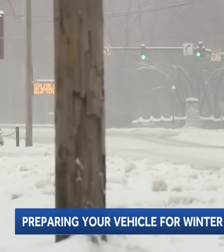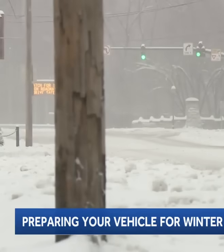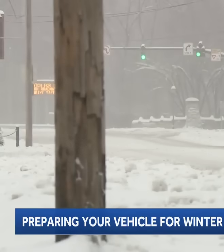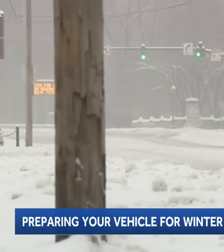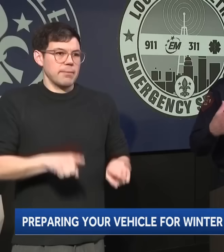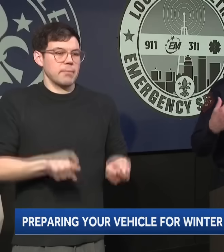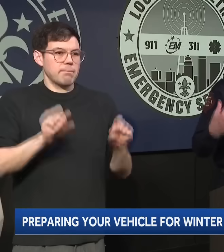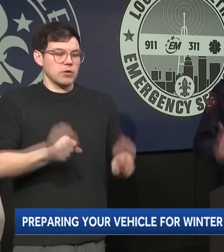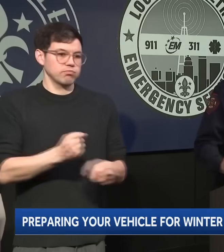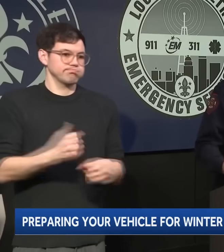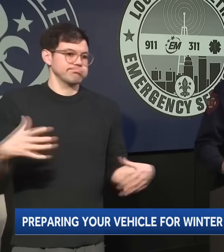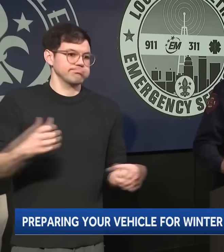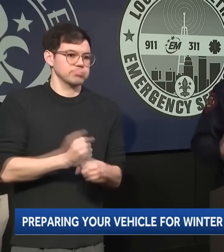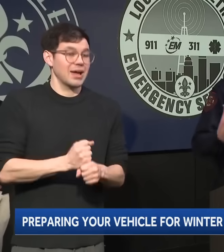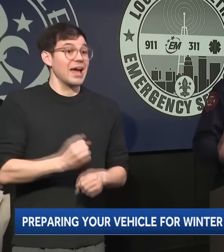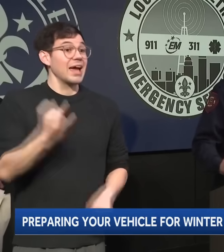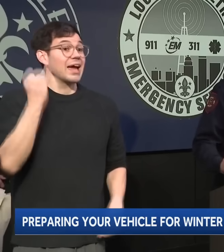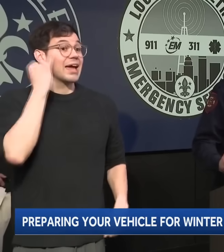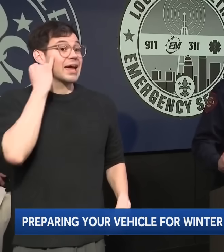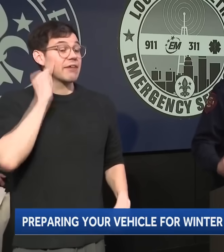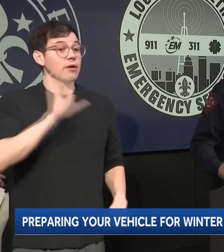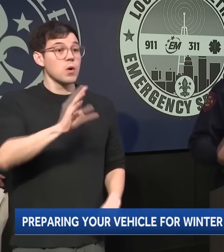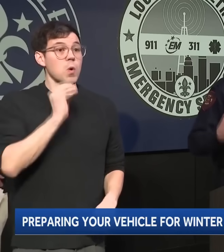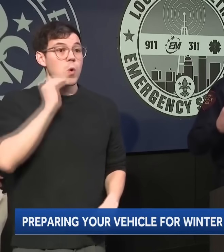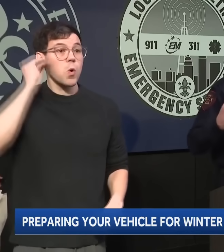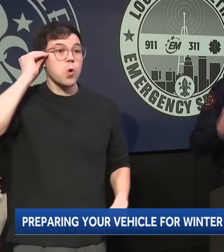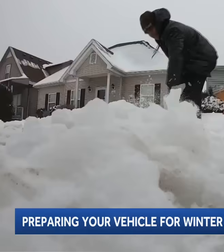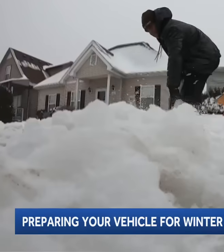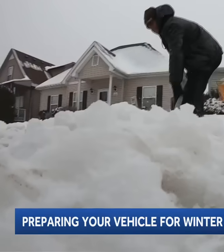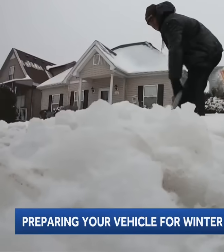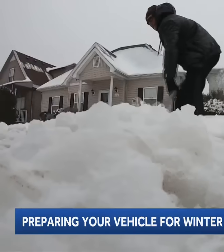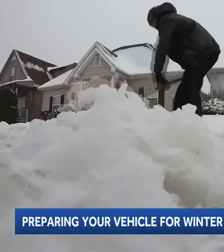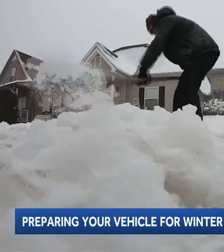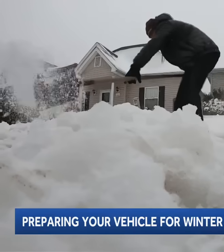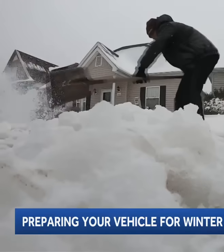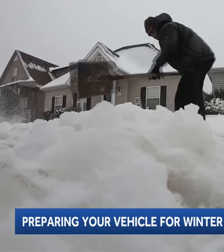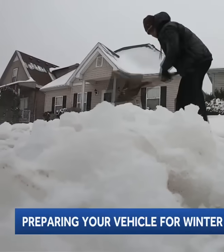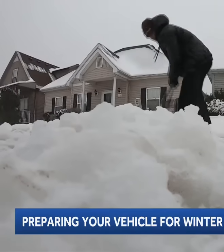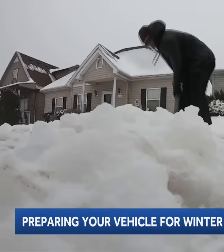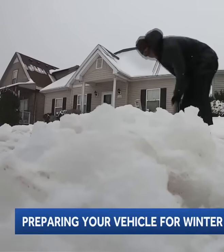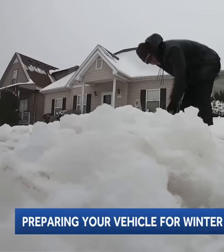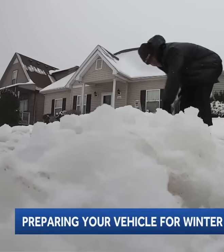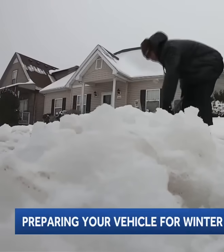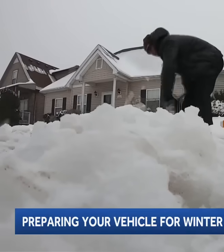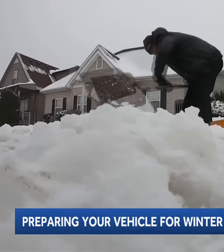IN ADDITION TO GIVING YOUR CAR SOME EXTRA ATTENTION, CITY OFFICIALS ARE REMINDING FAMILIES TO BE PREPARED AT HOME.